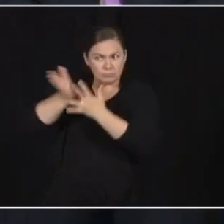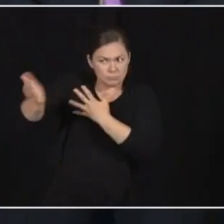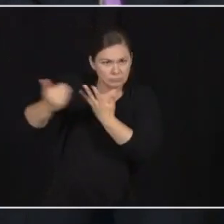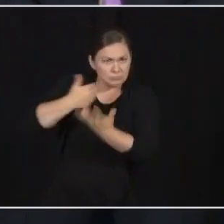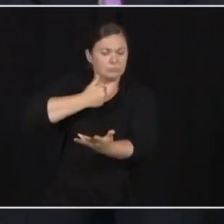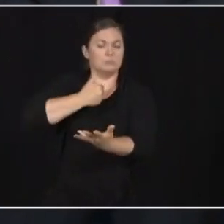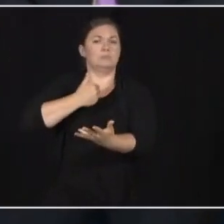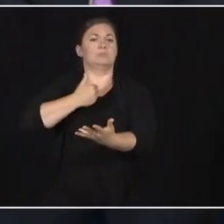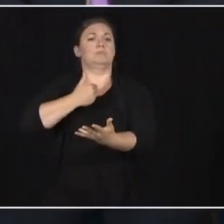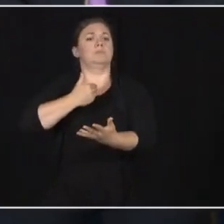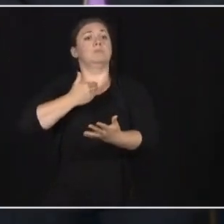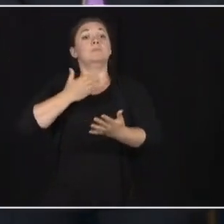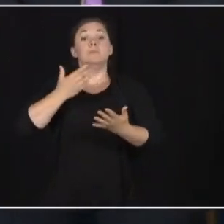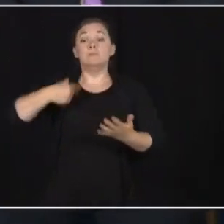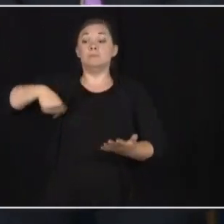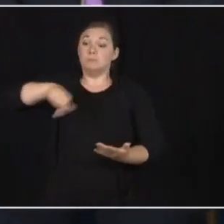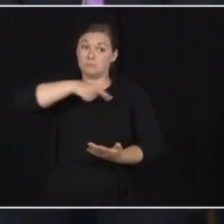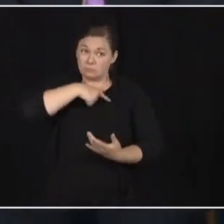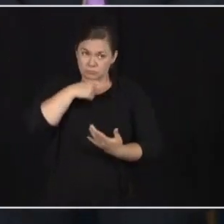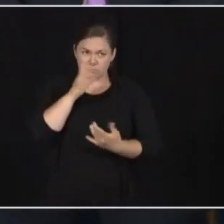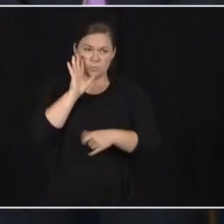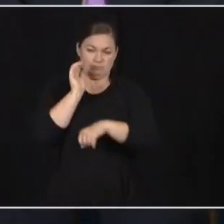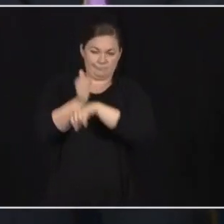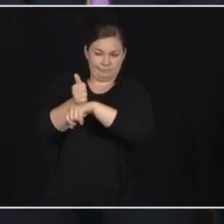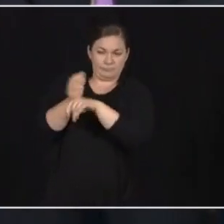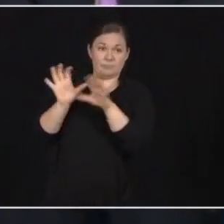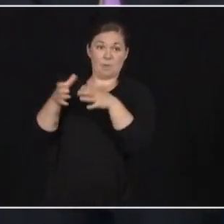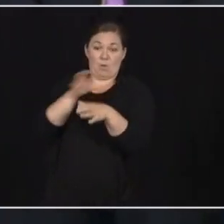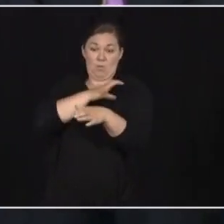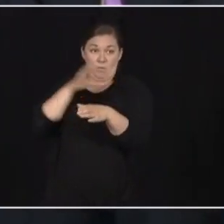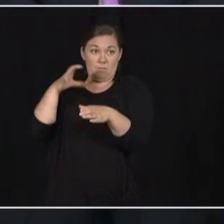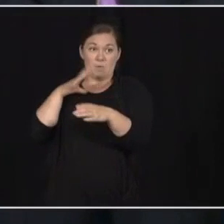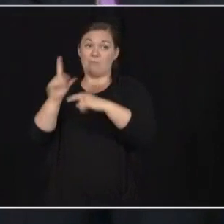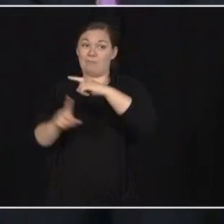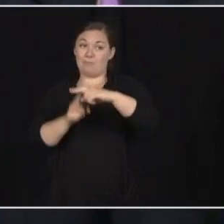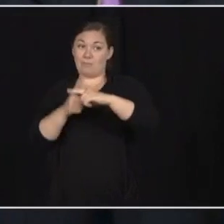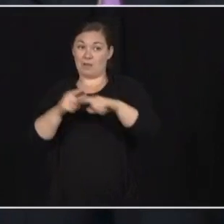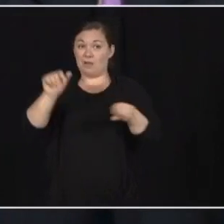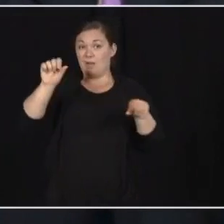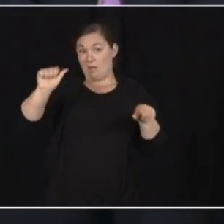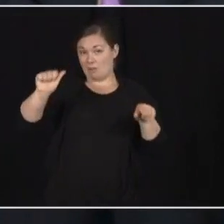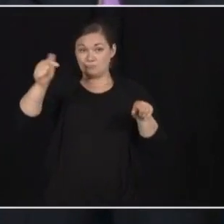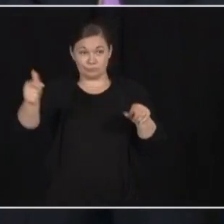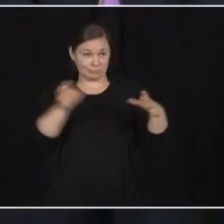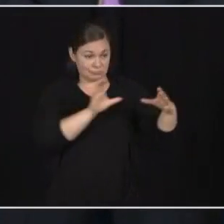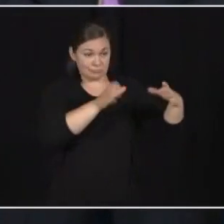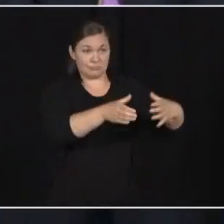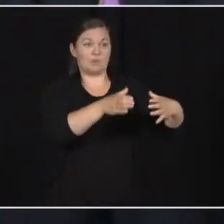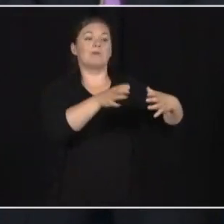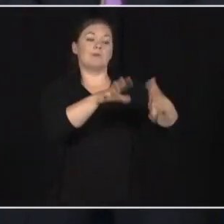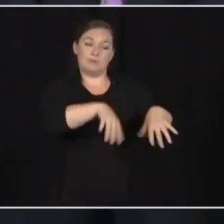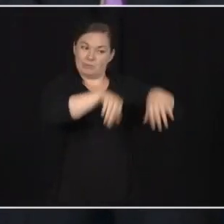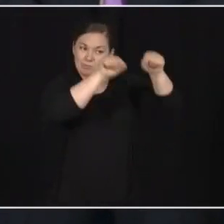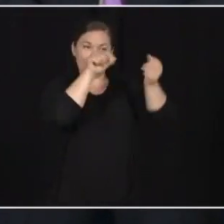I want to be fully transparent. Not only are we doing a commission, we have the auditor General doing it. Along with